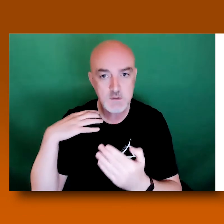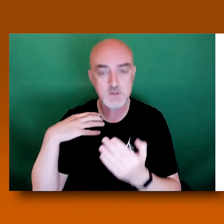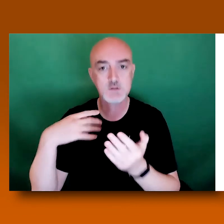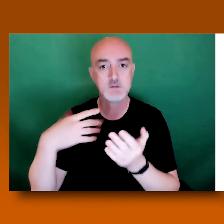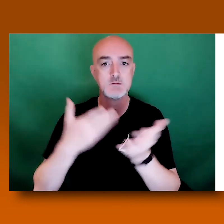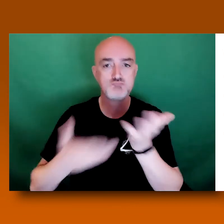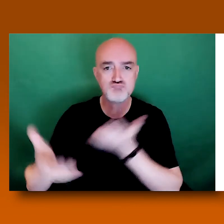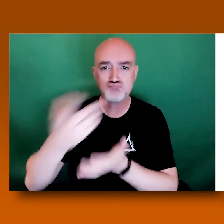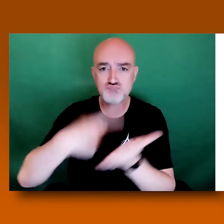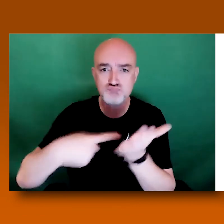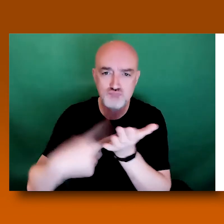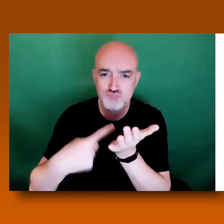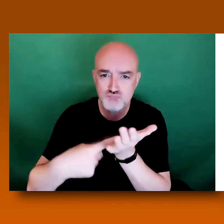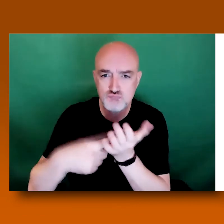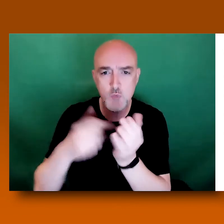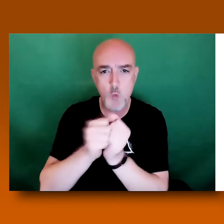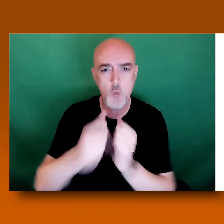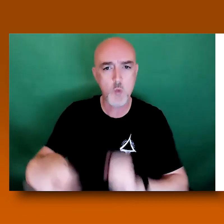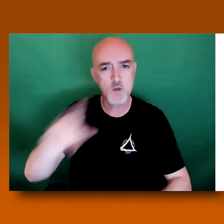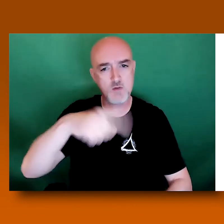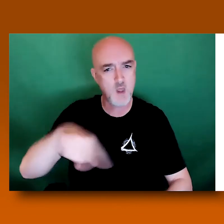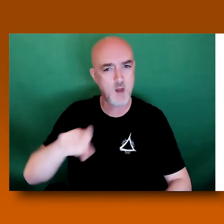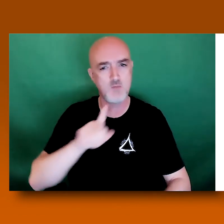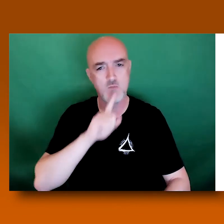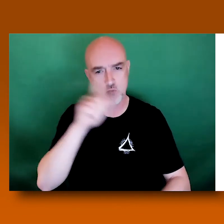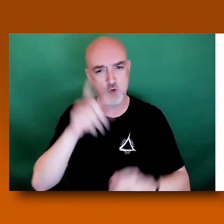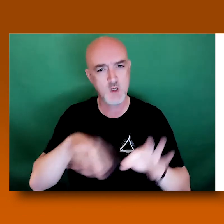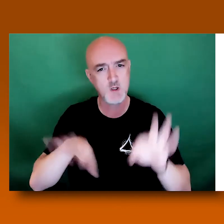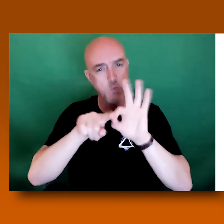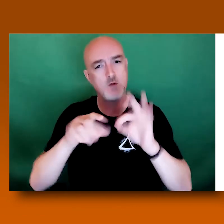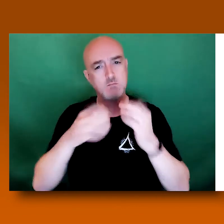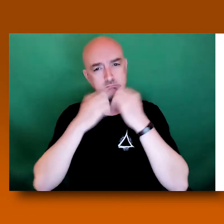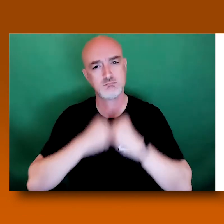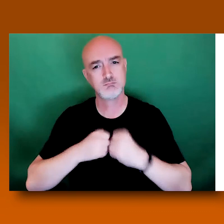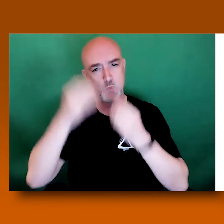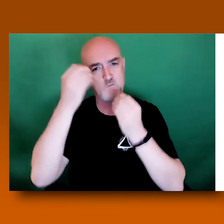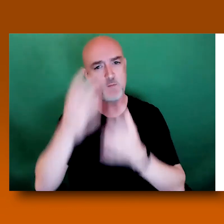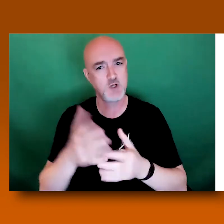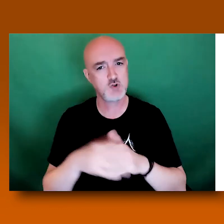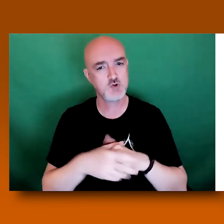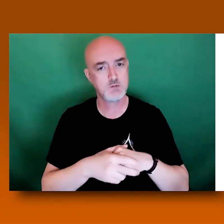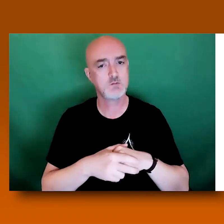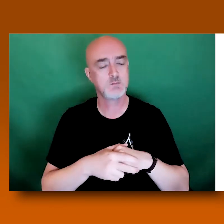managing those programs and have conversations with them around the topics that you're interested in.